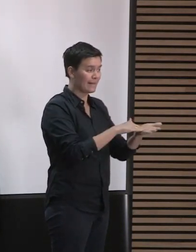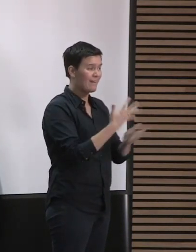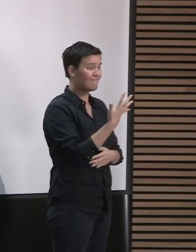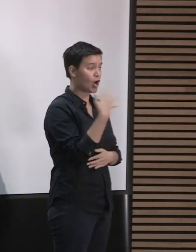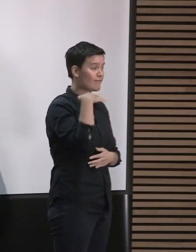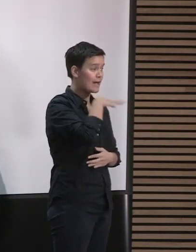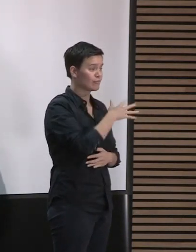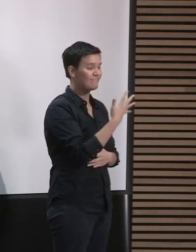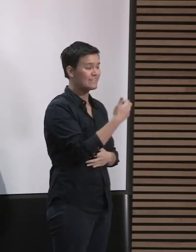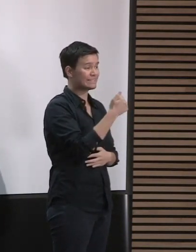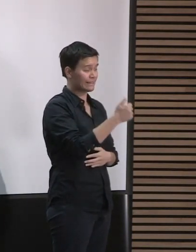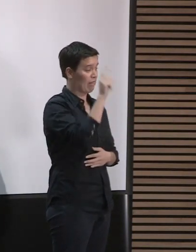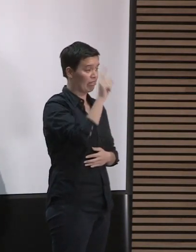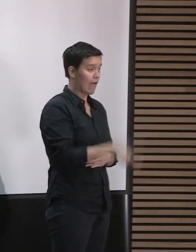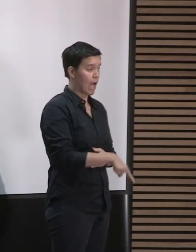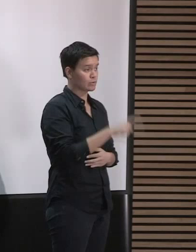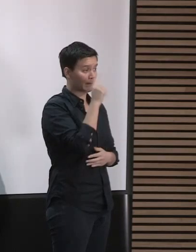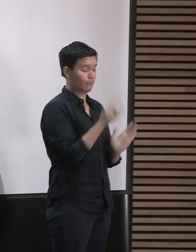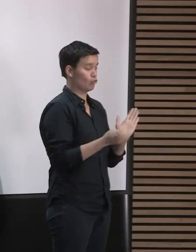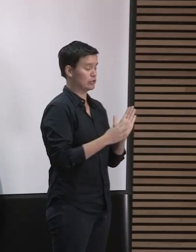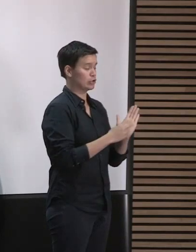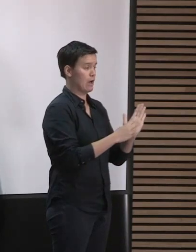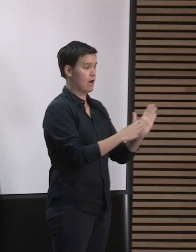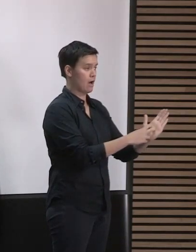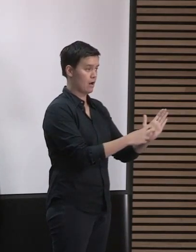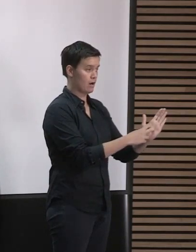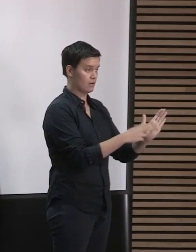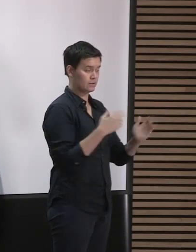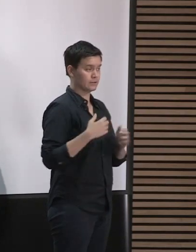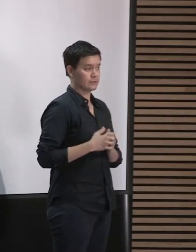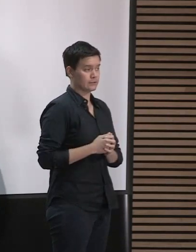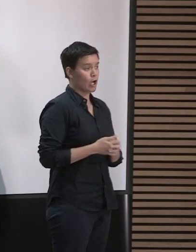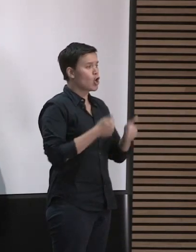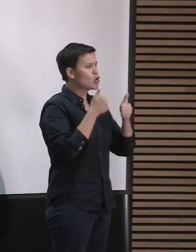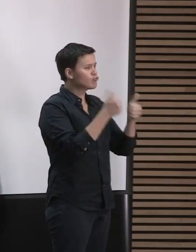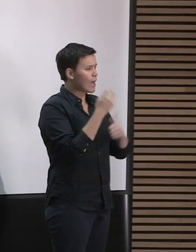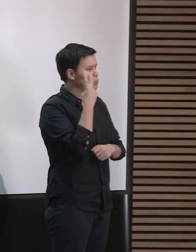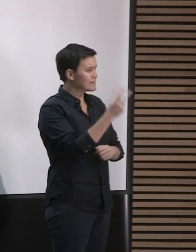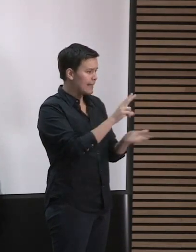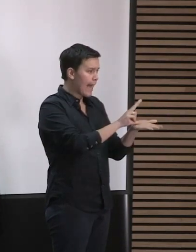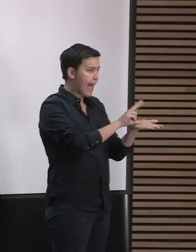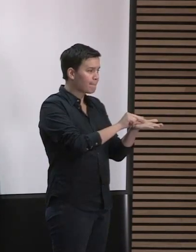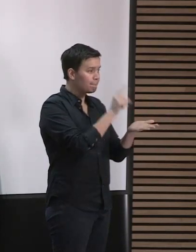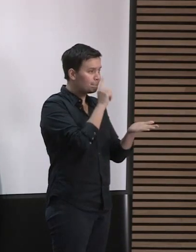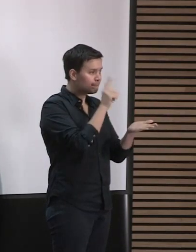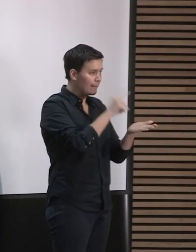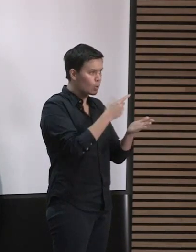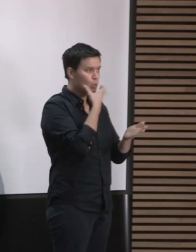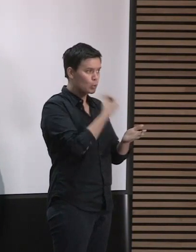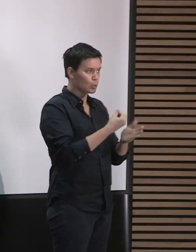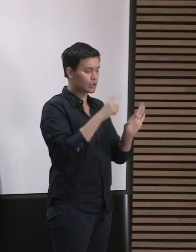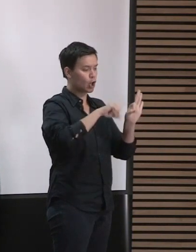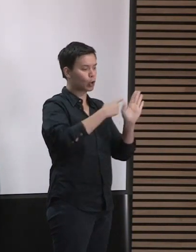Tracer app app registered